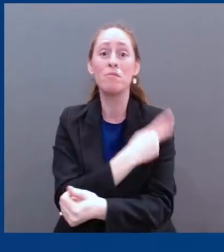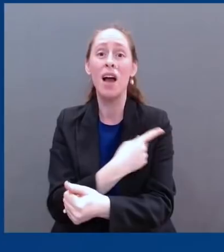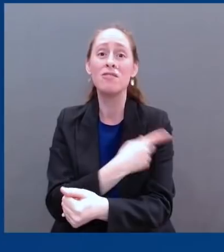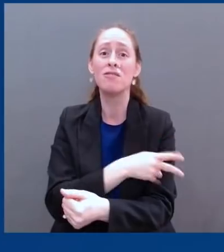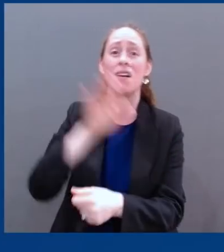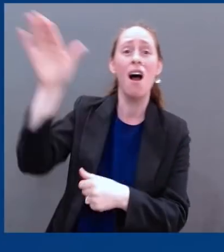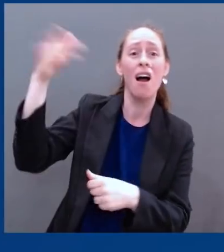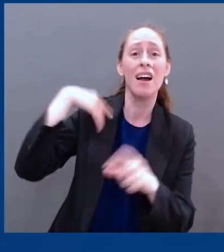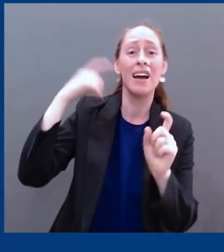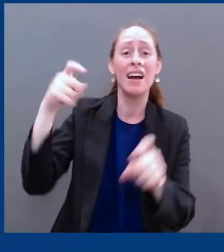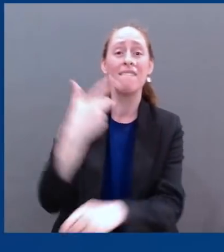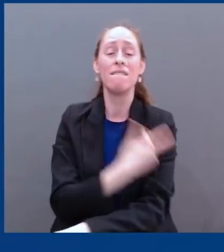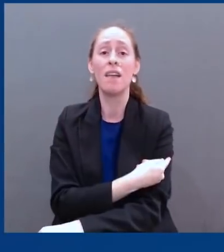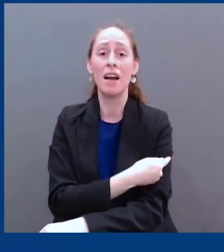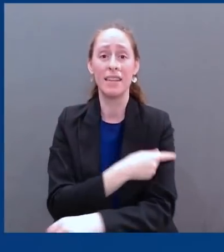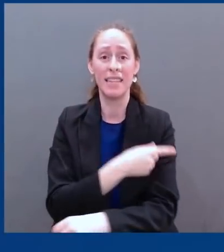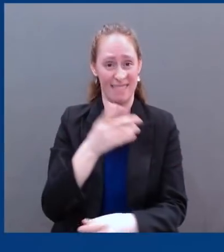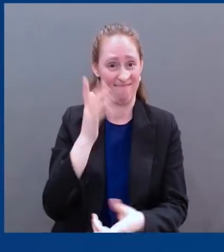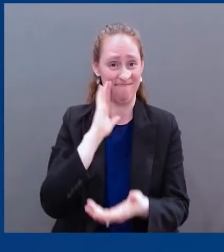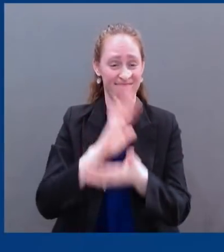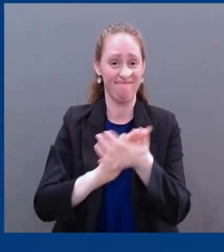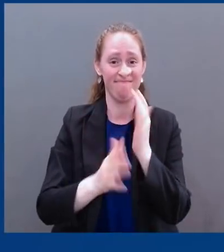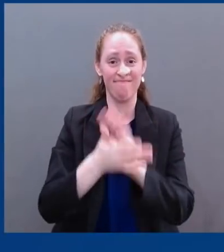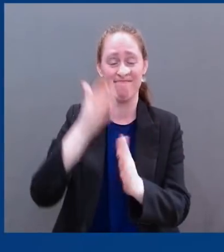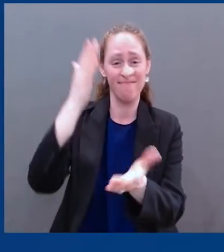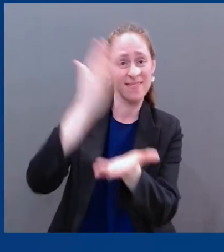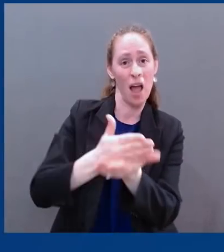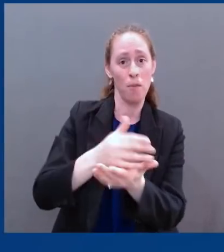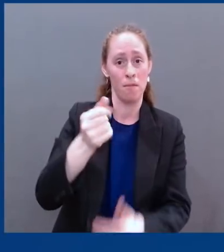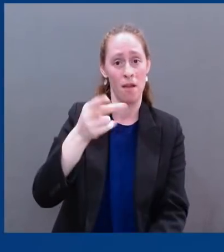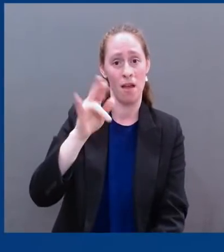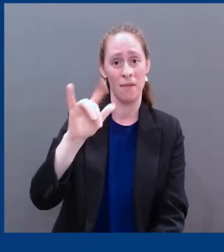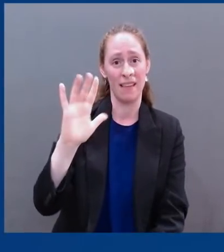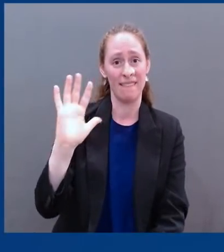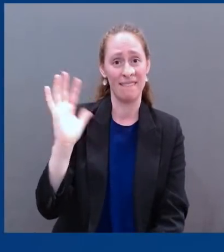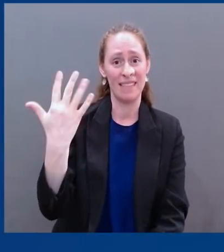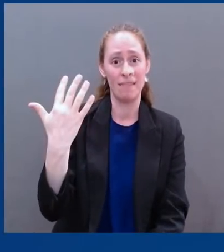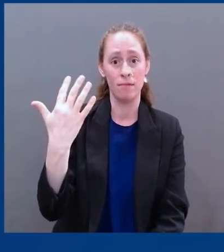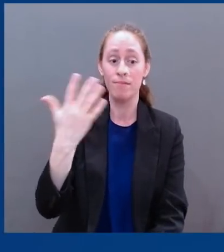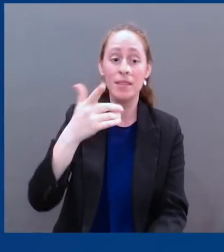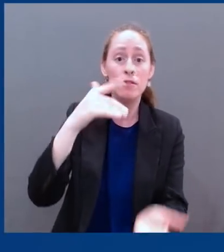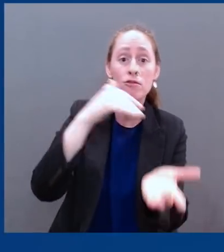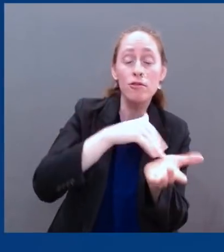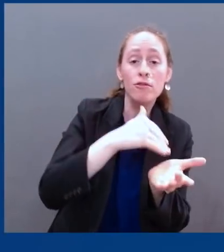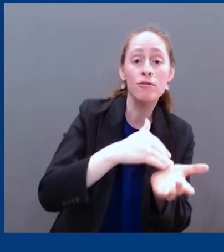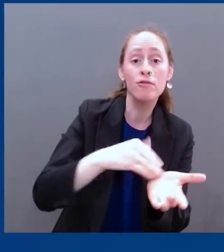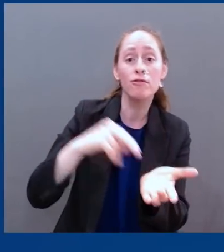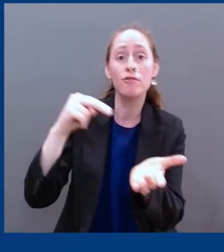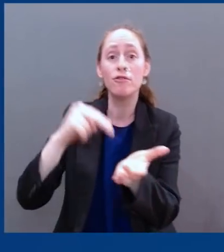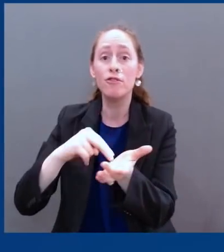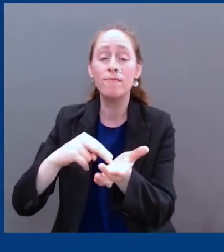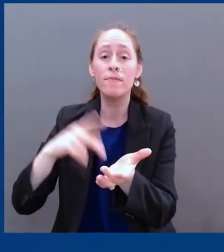This means doctors, nurses, pharmacists, labs, and other healthcare providers will no longer get payments through the fund